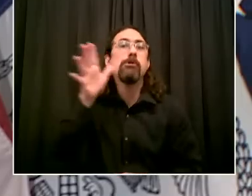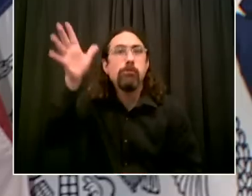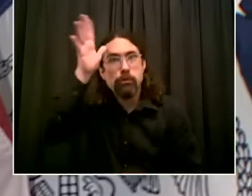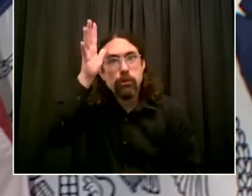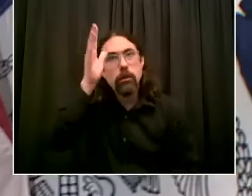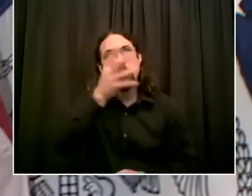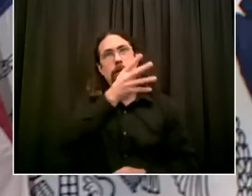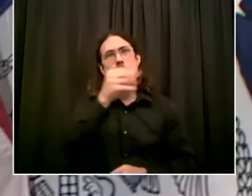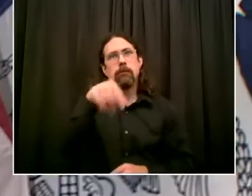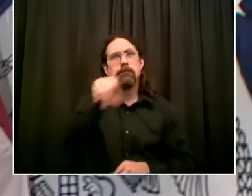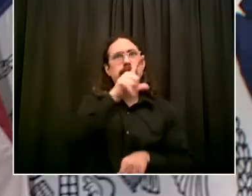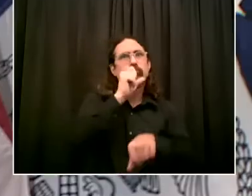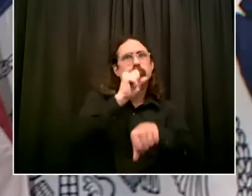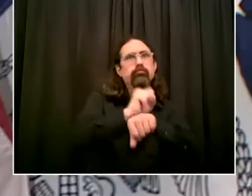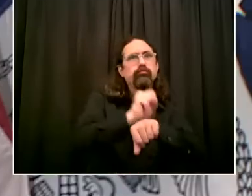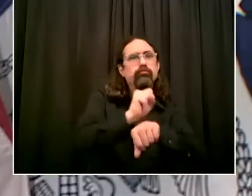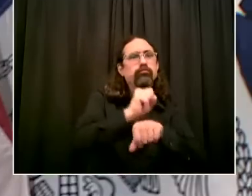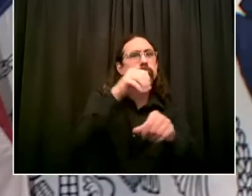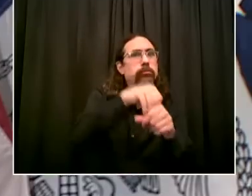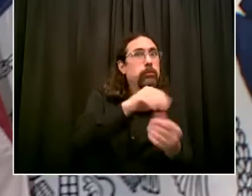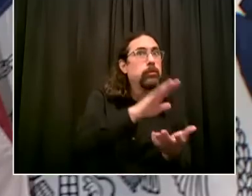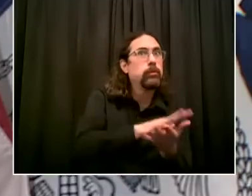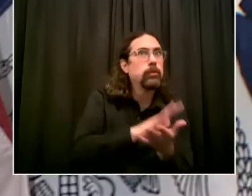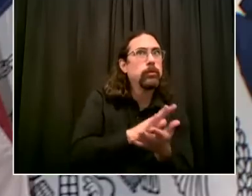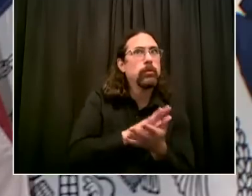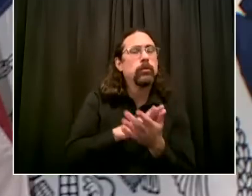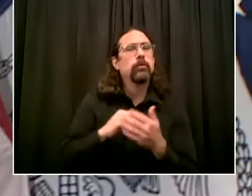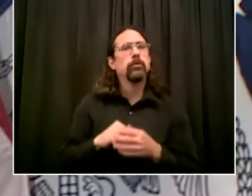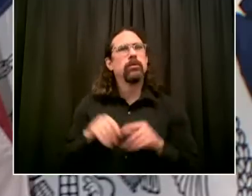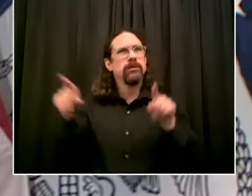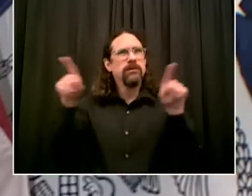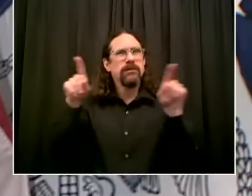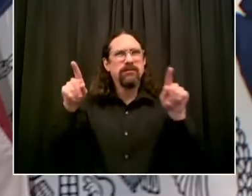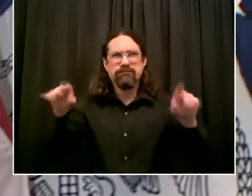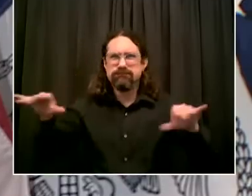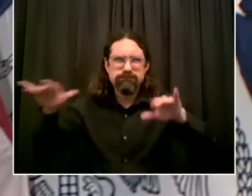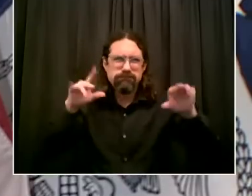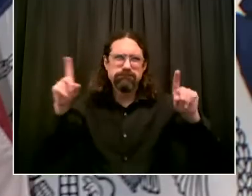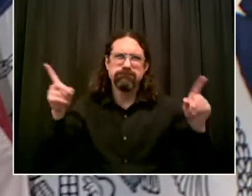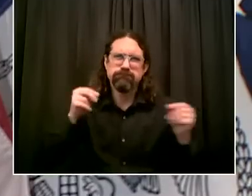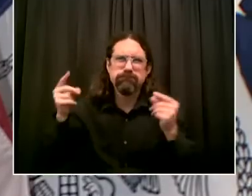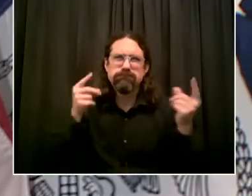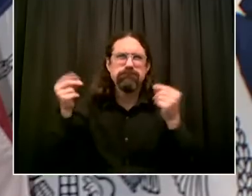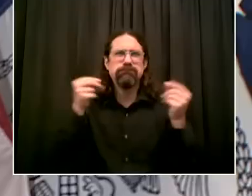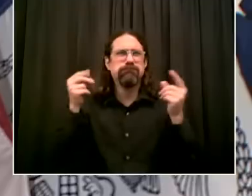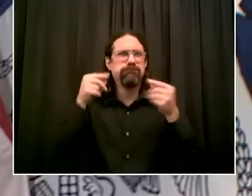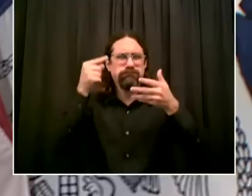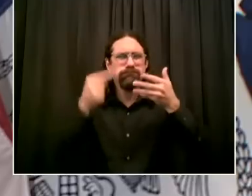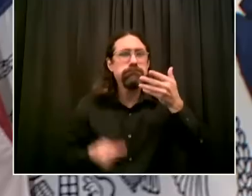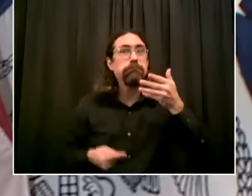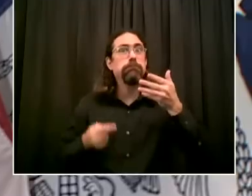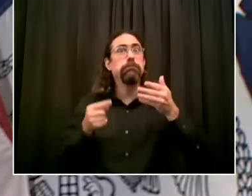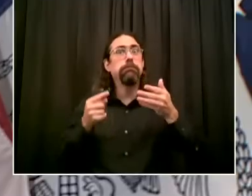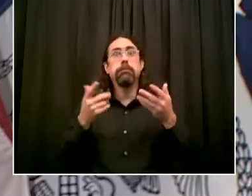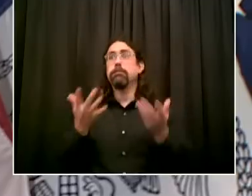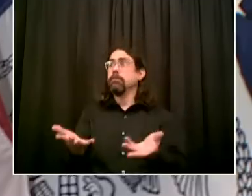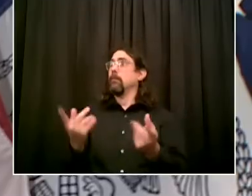DEPARTMENT OF EDUCATION. IT WAS NOT EASY,